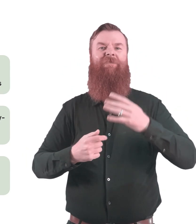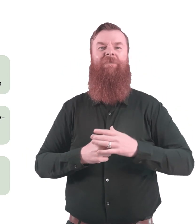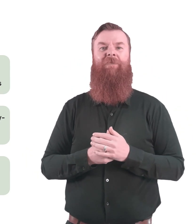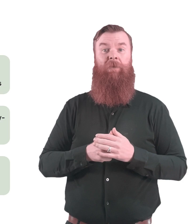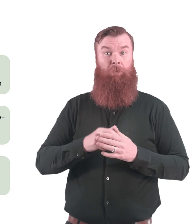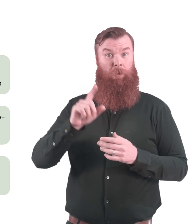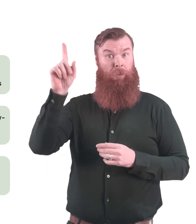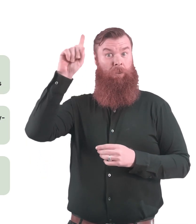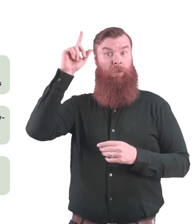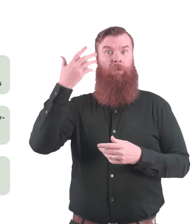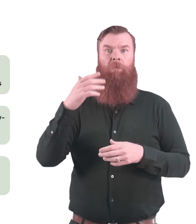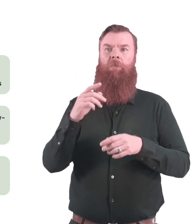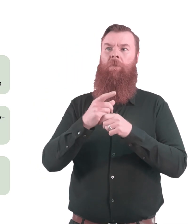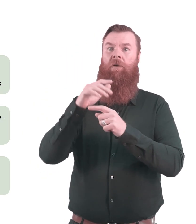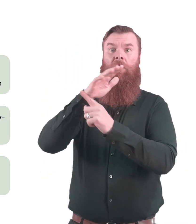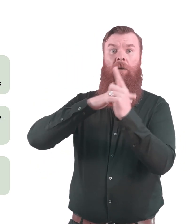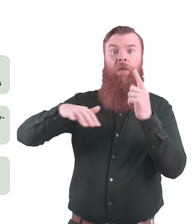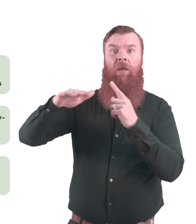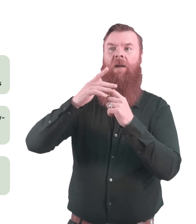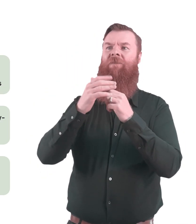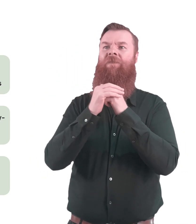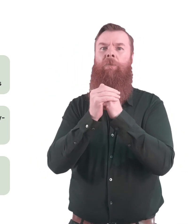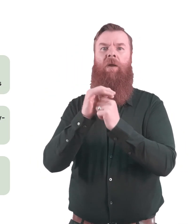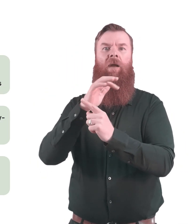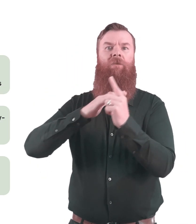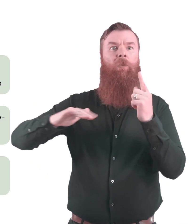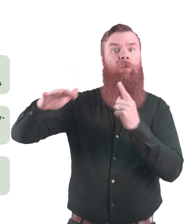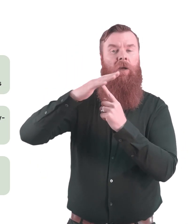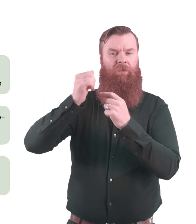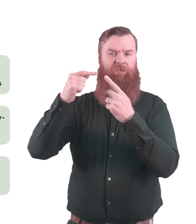Environmentally-friendly options are becoming available.